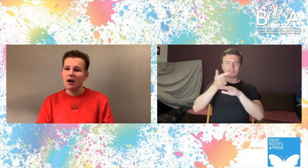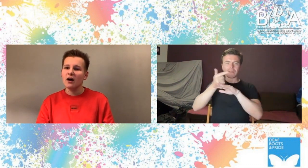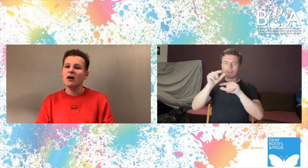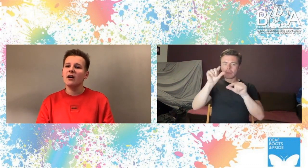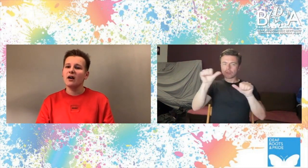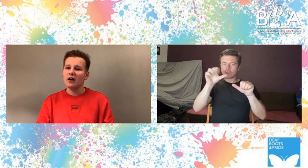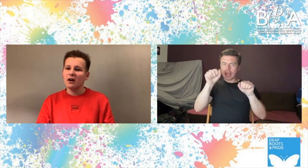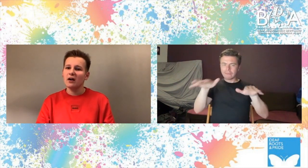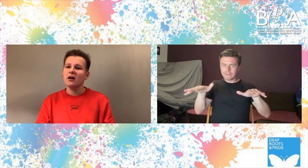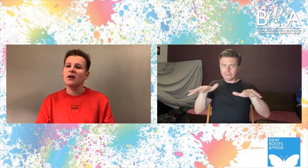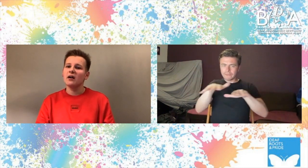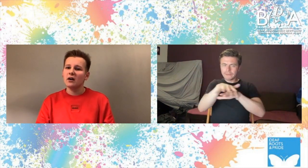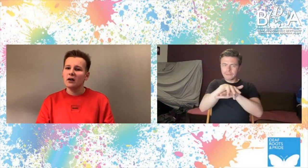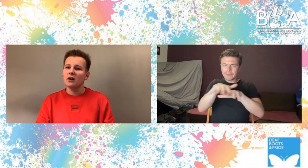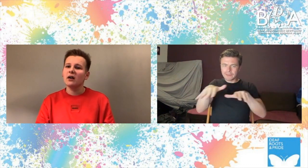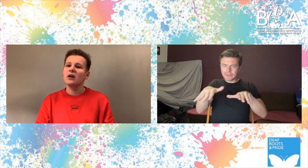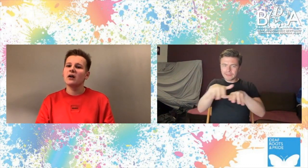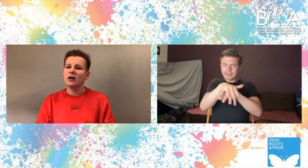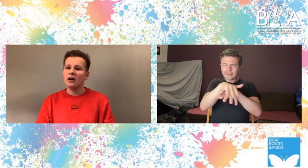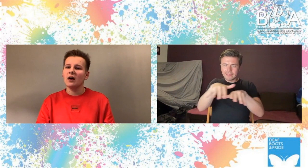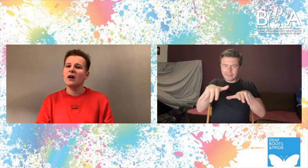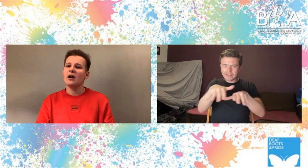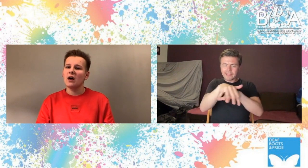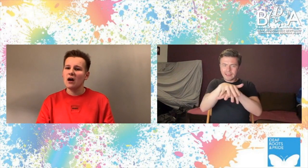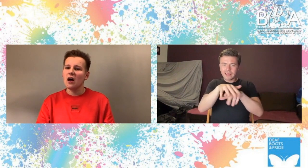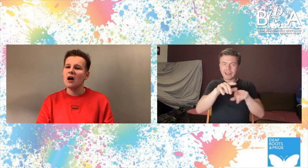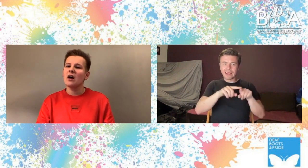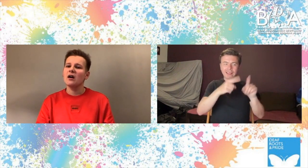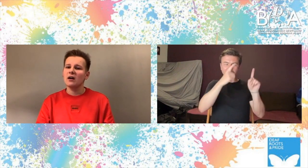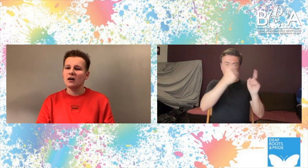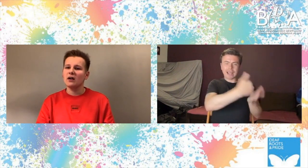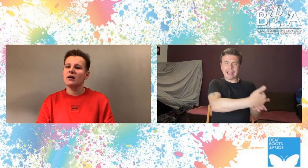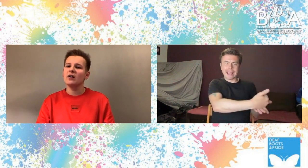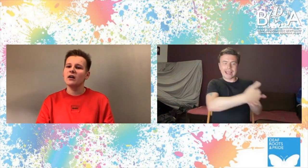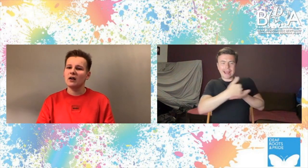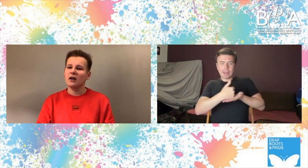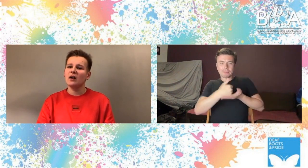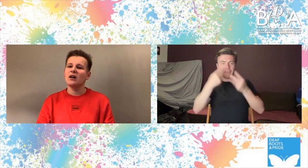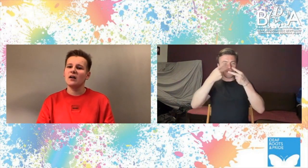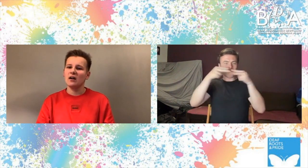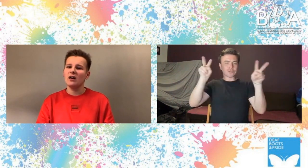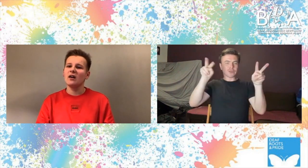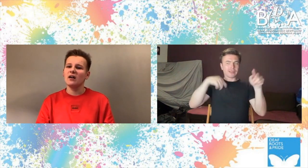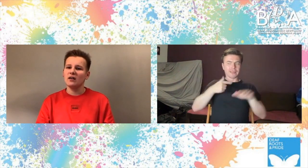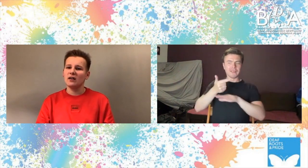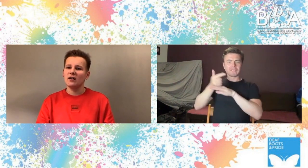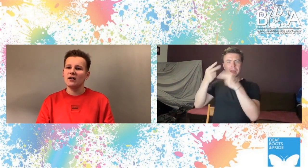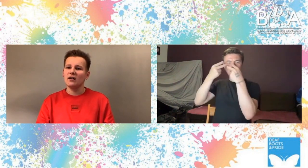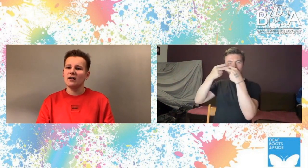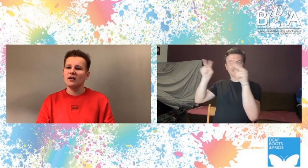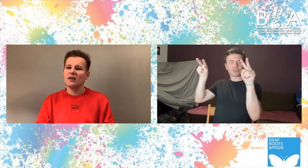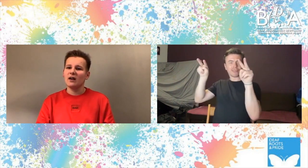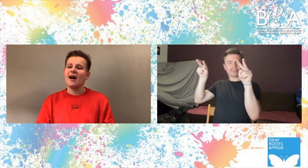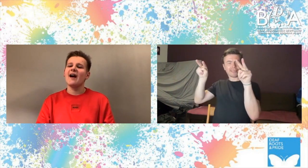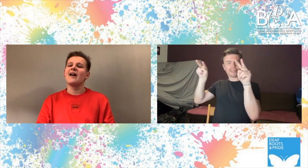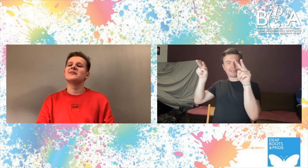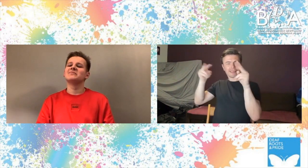and the film BA I can move into filmmaking because they are both visual disciplines.